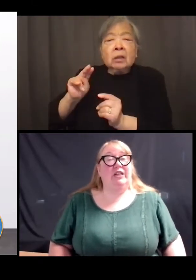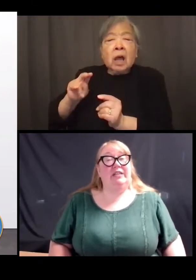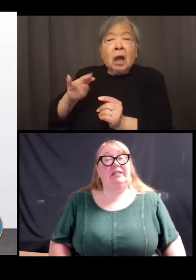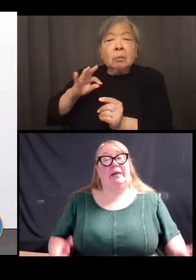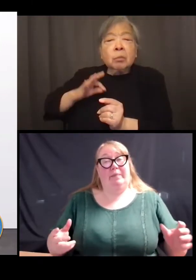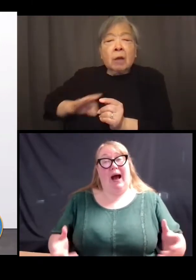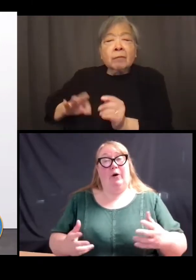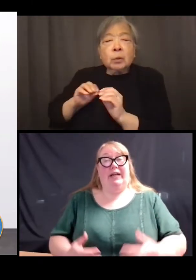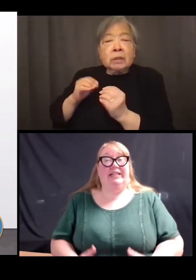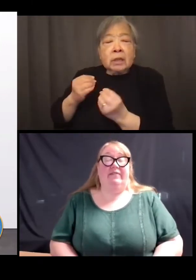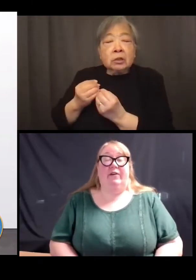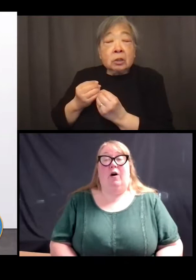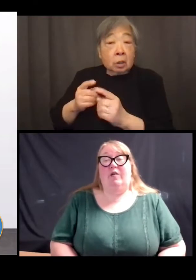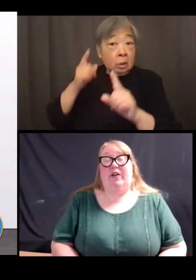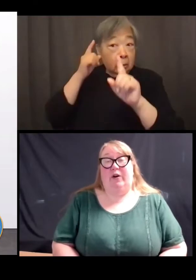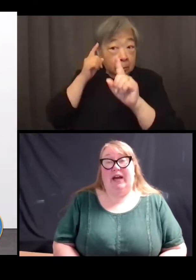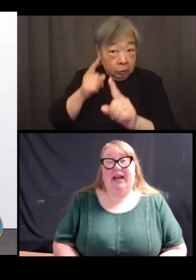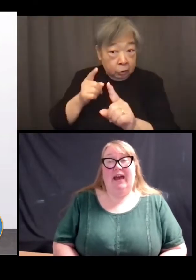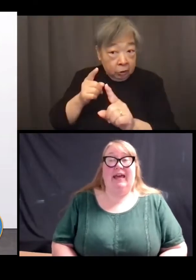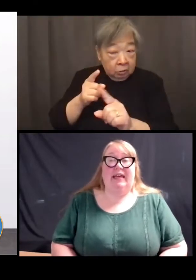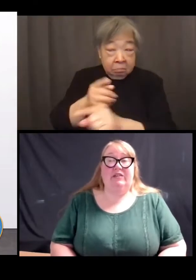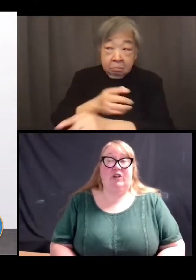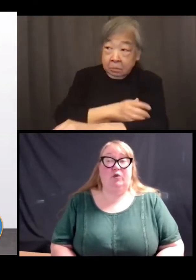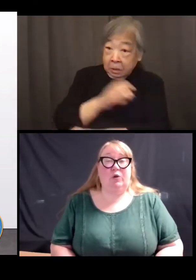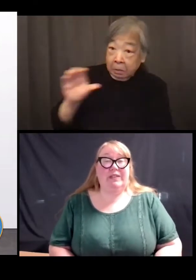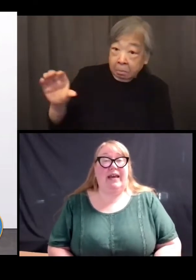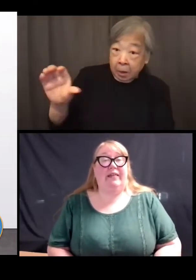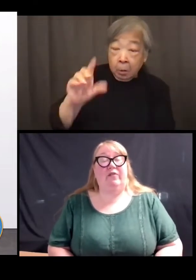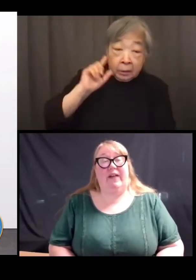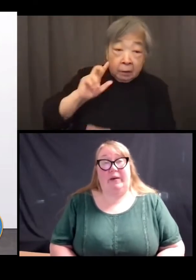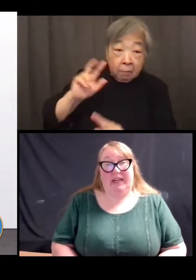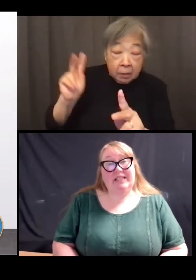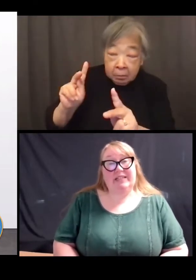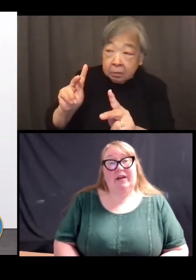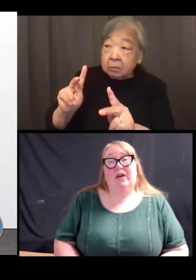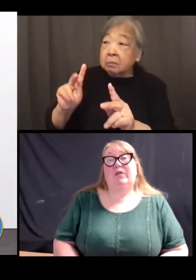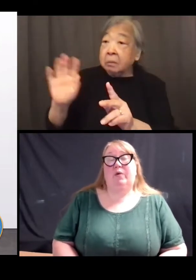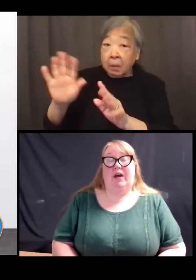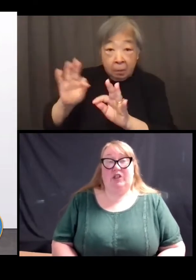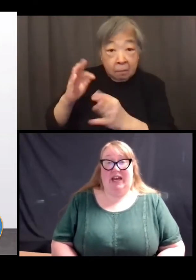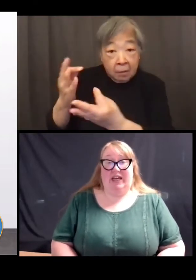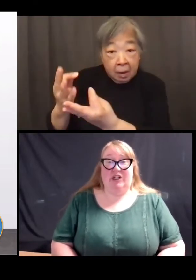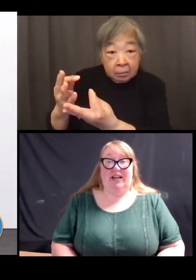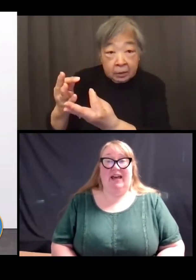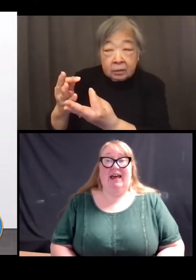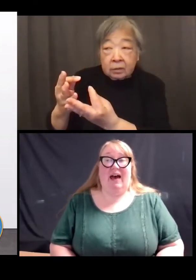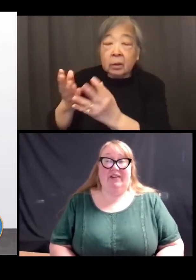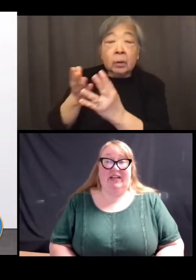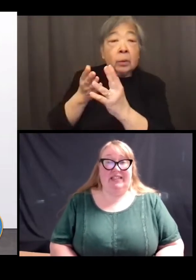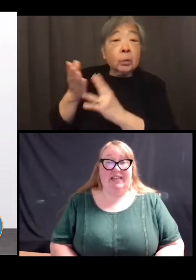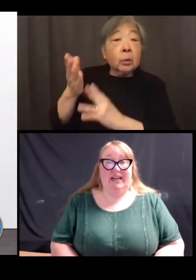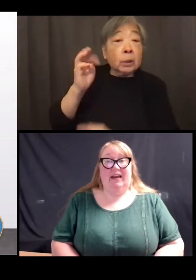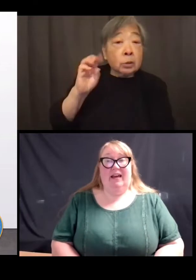is empowering deaf and hard of hearing individuals and their families through education, advocacy